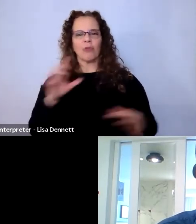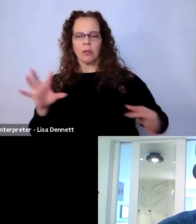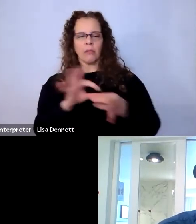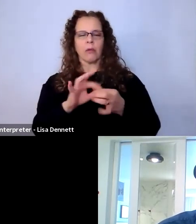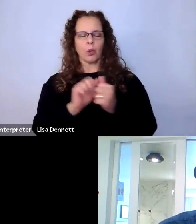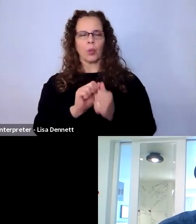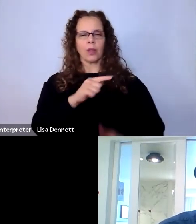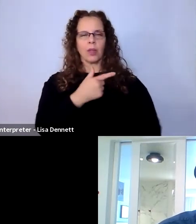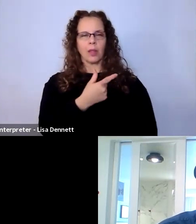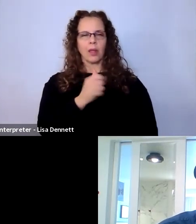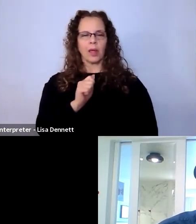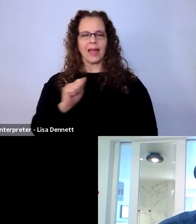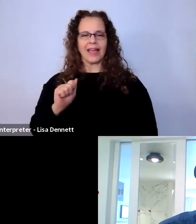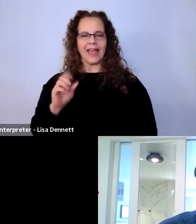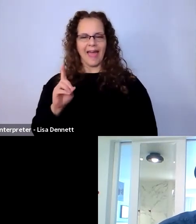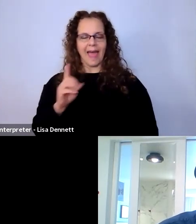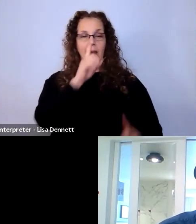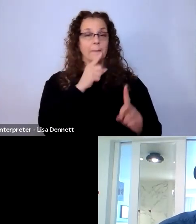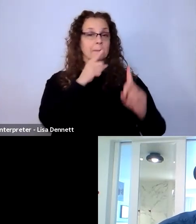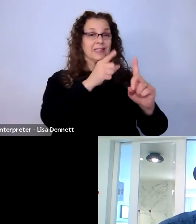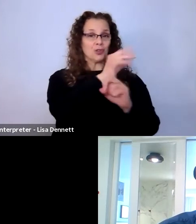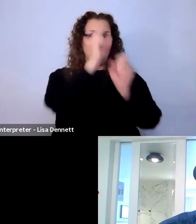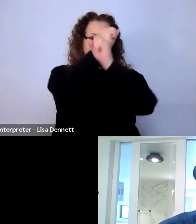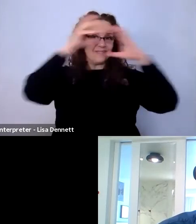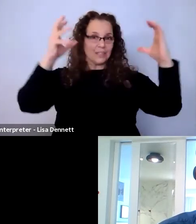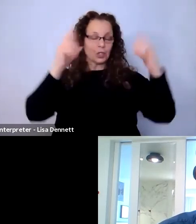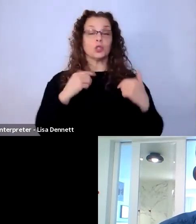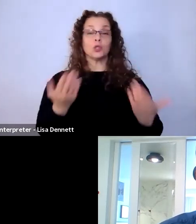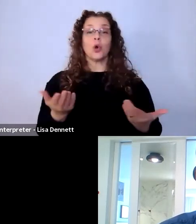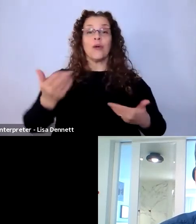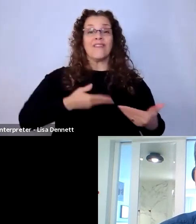And so we will invite you to join us in the Silicon Valley next year for our first